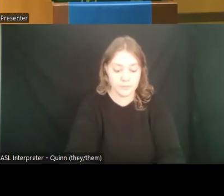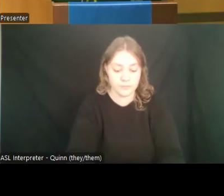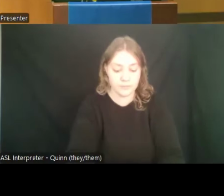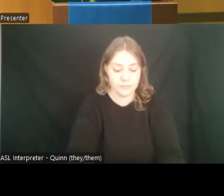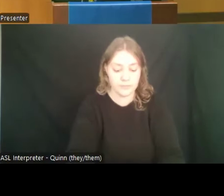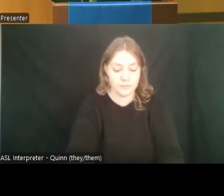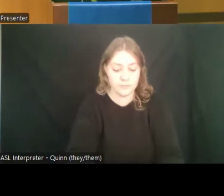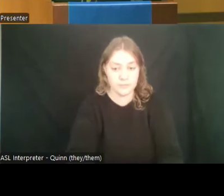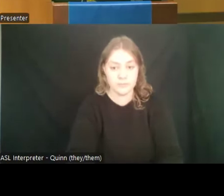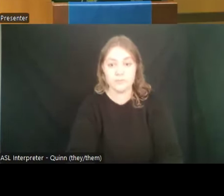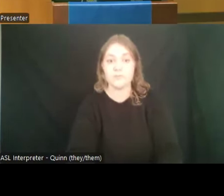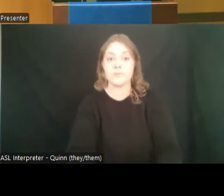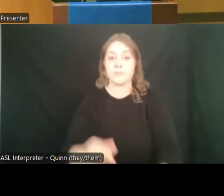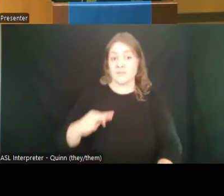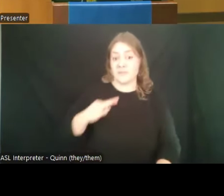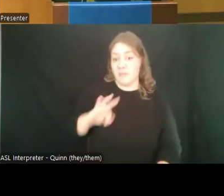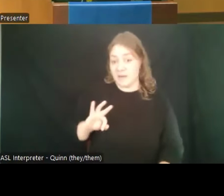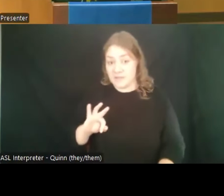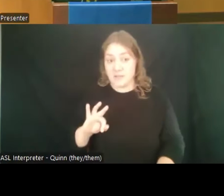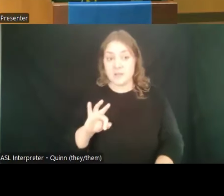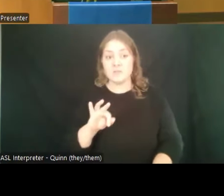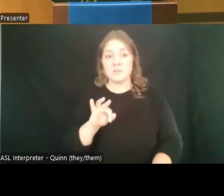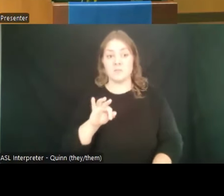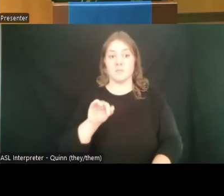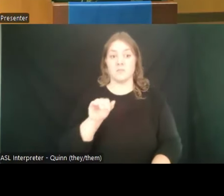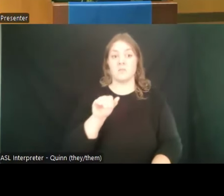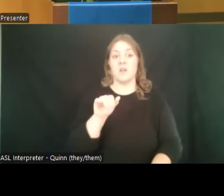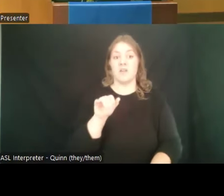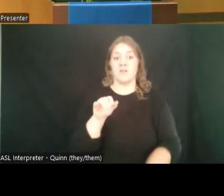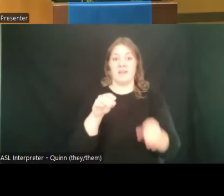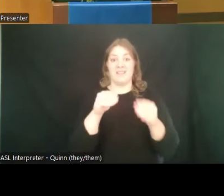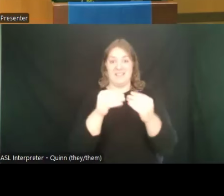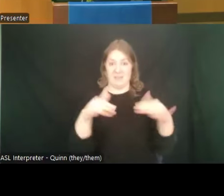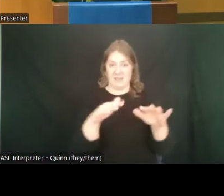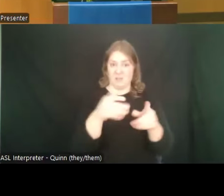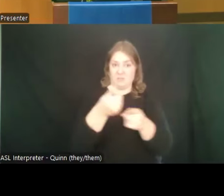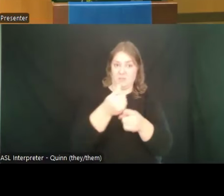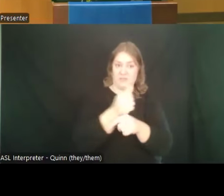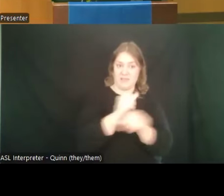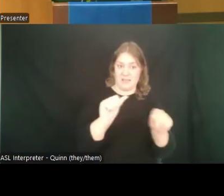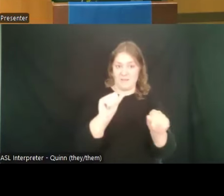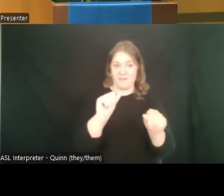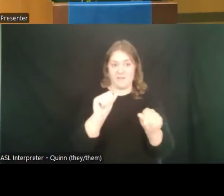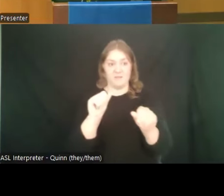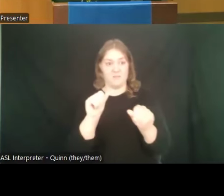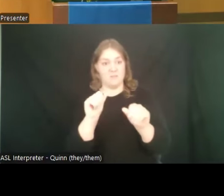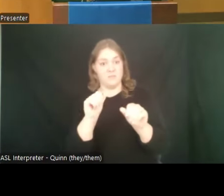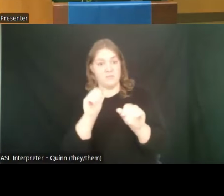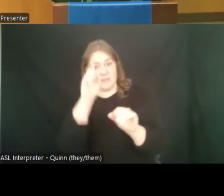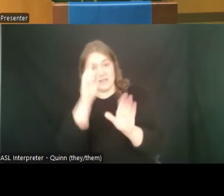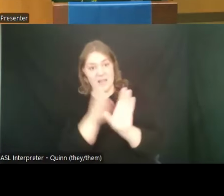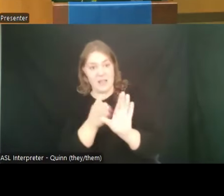having an inclusive and psychologically safe space uh improve productivity and creativity um